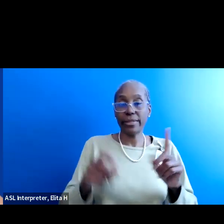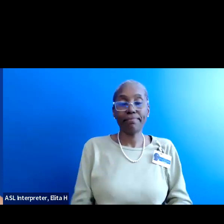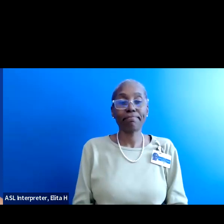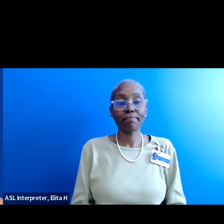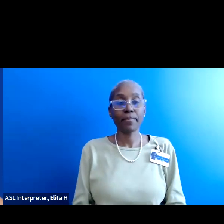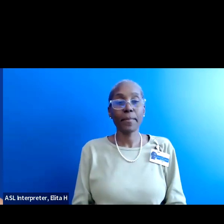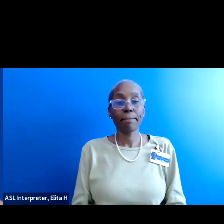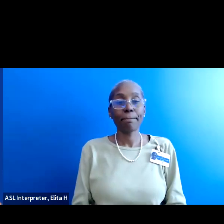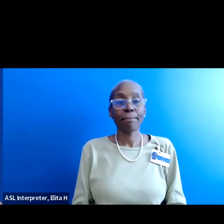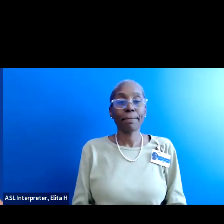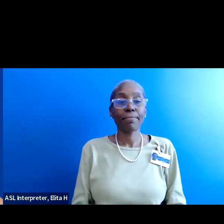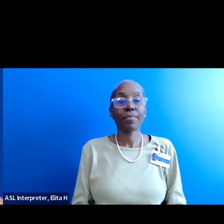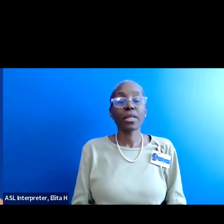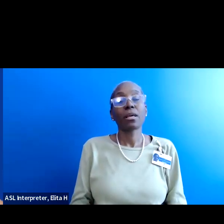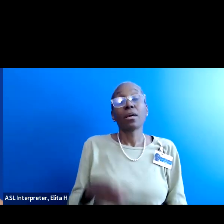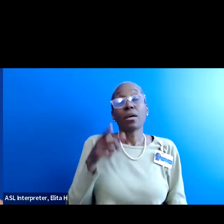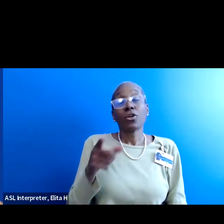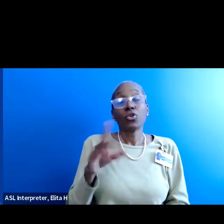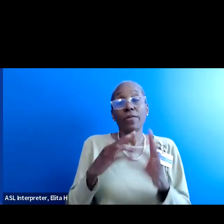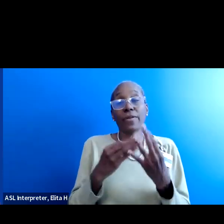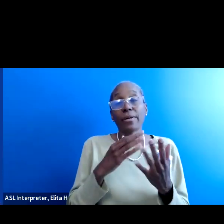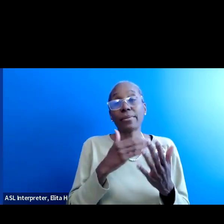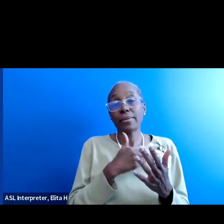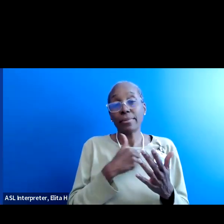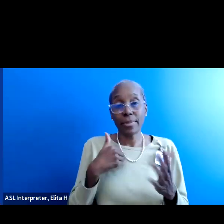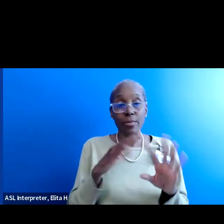If you're a family member or friend, continue to visit often and visit at